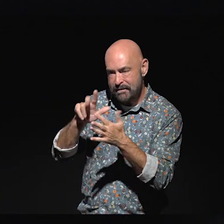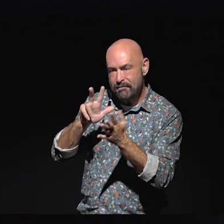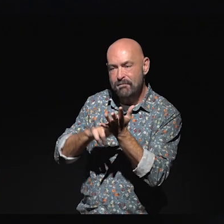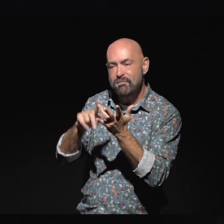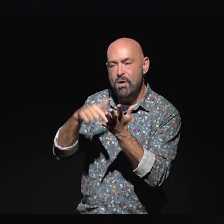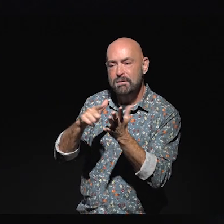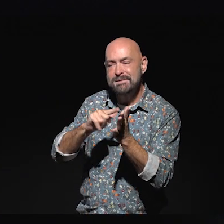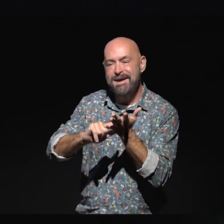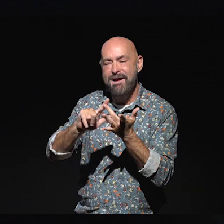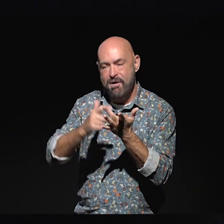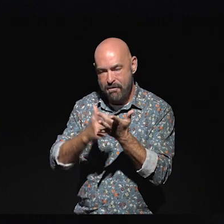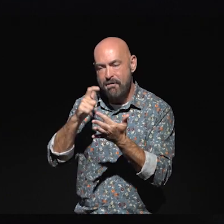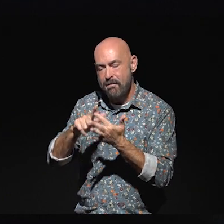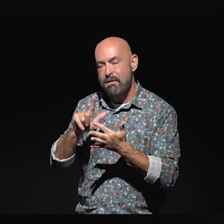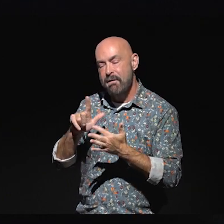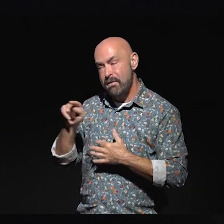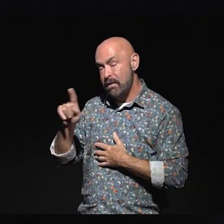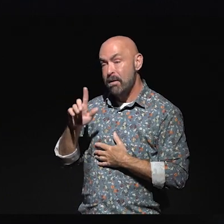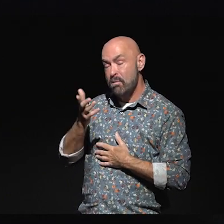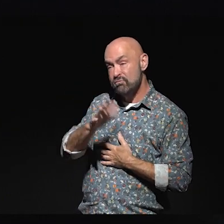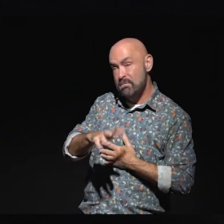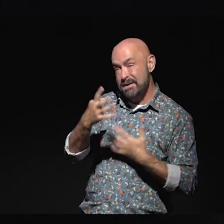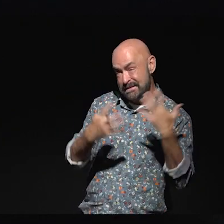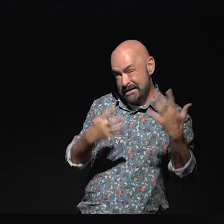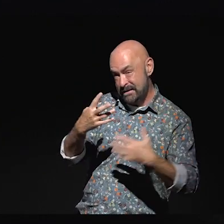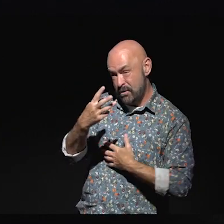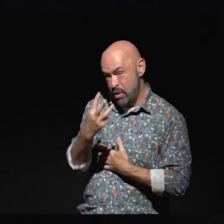a work of 1932,